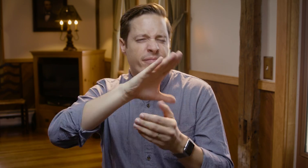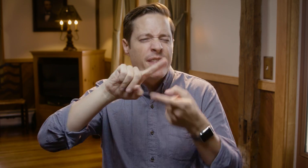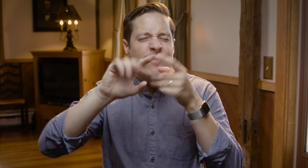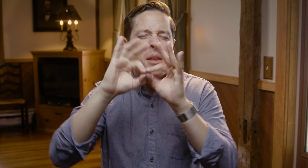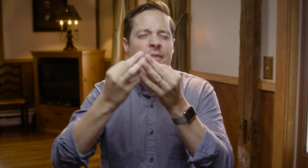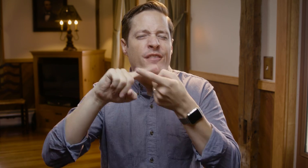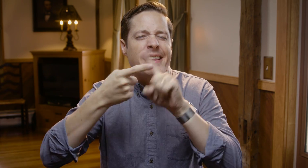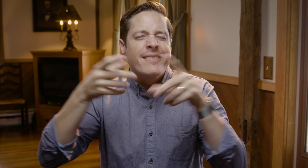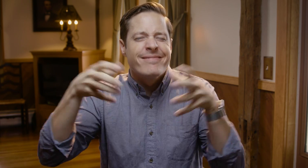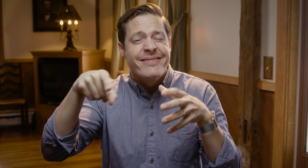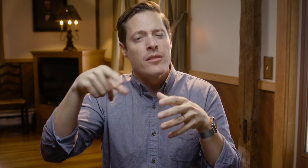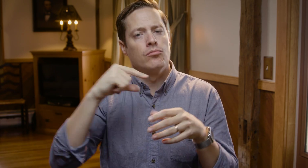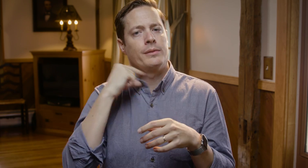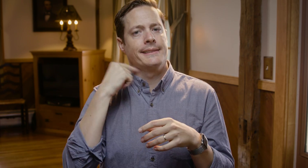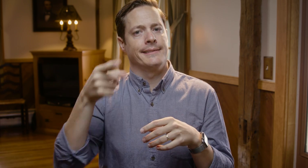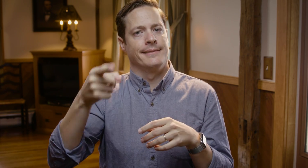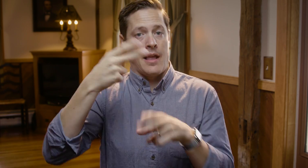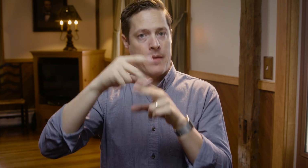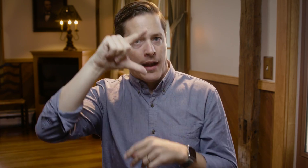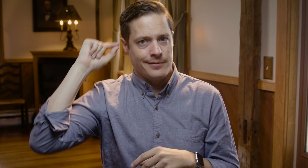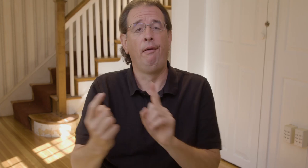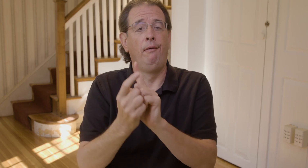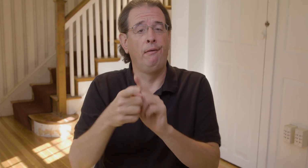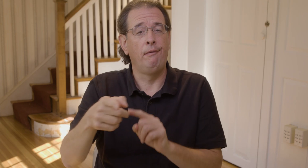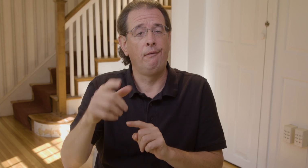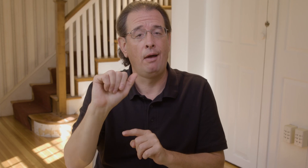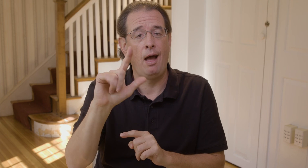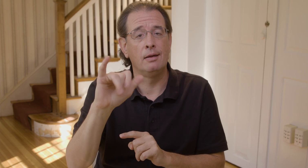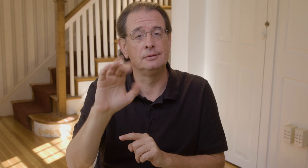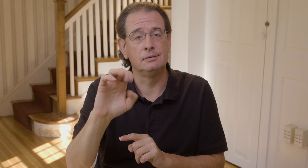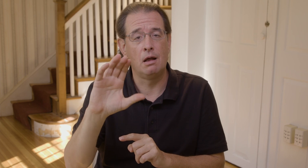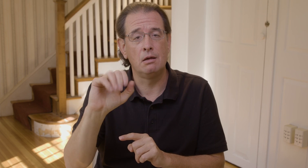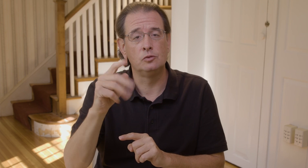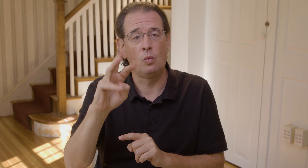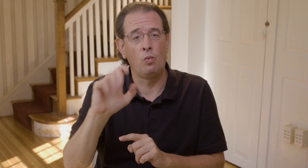One of the family friends was a priest by the name of Gallaudet. He approached Alice Cogswell,